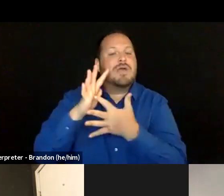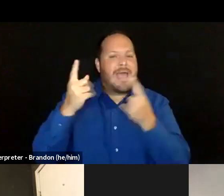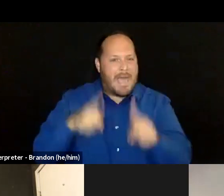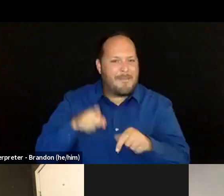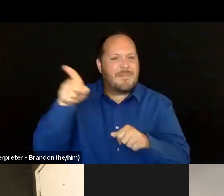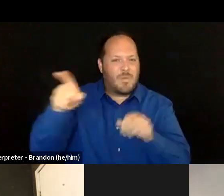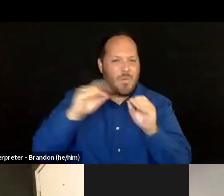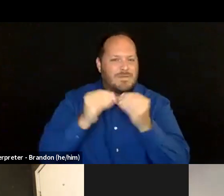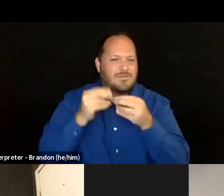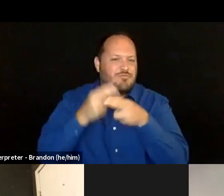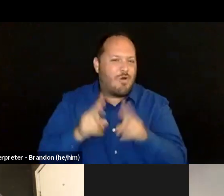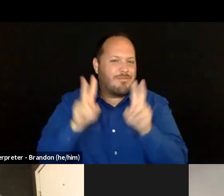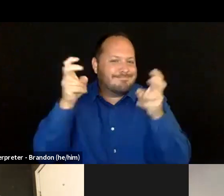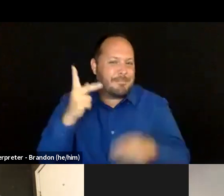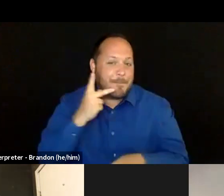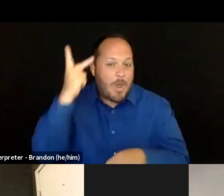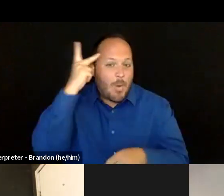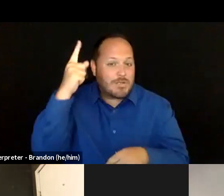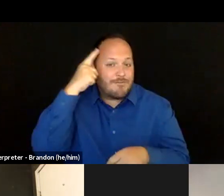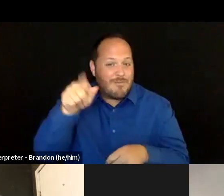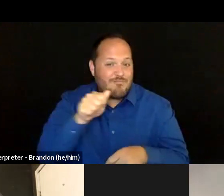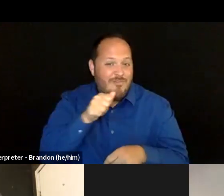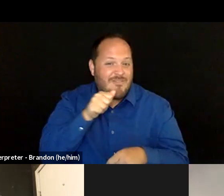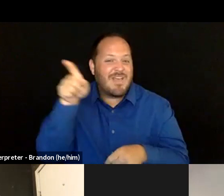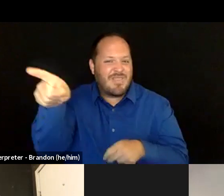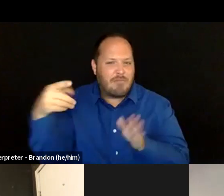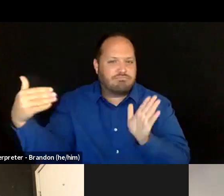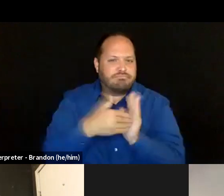The ACLU has defeated it in the District Court and Ninth Circuit